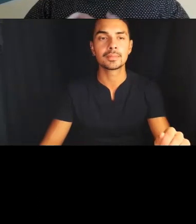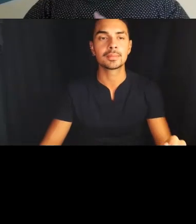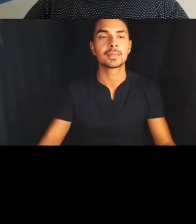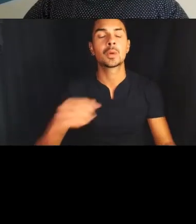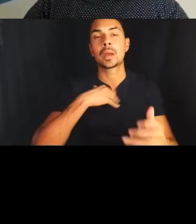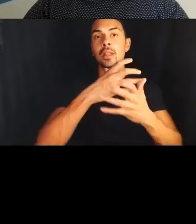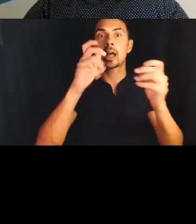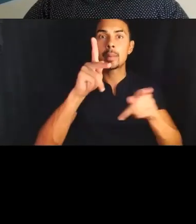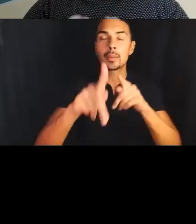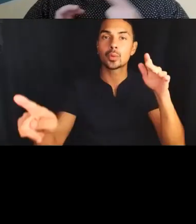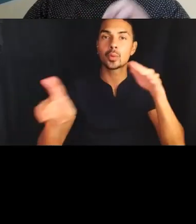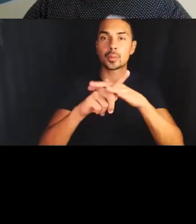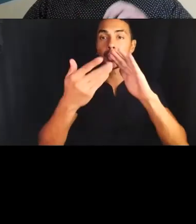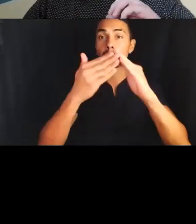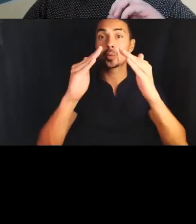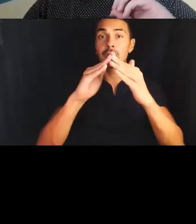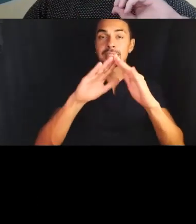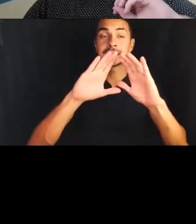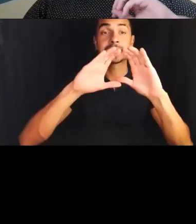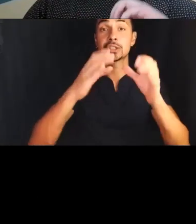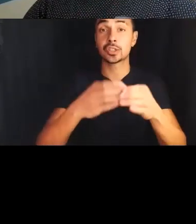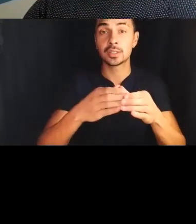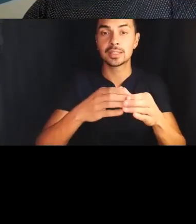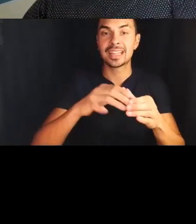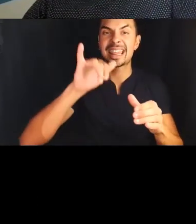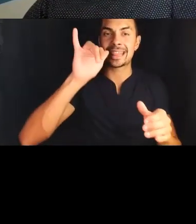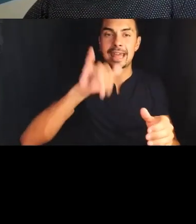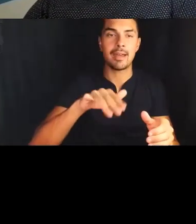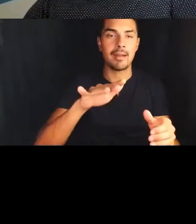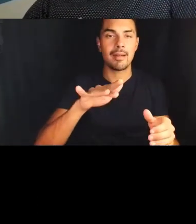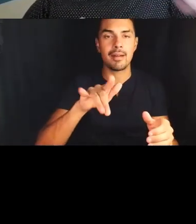to community sessions that are